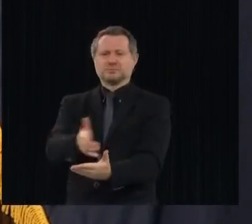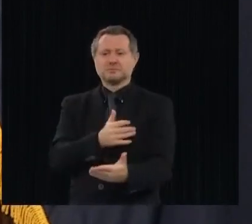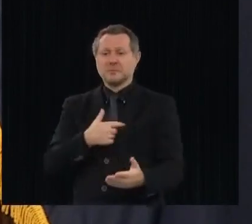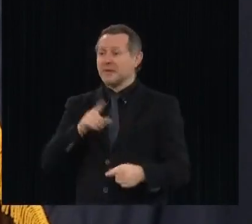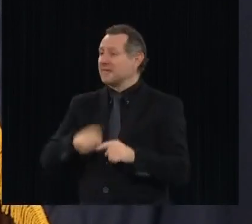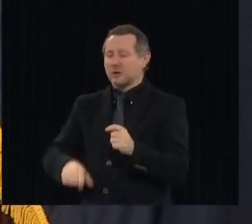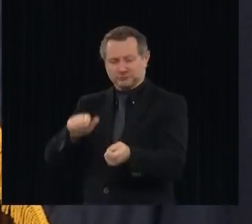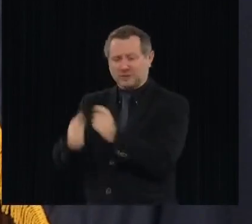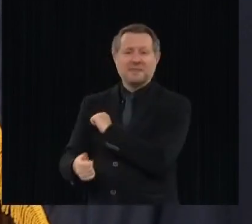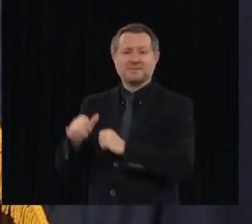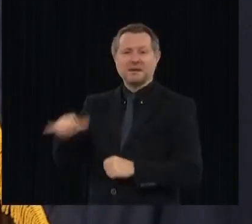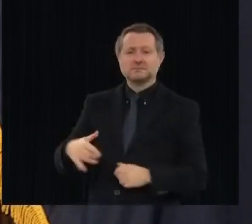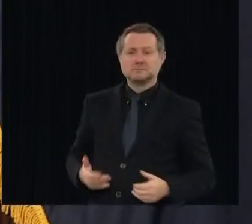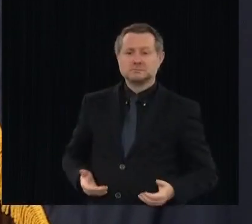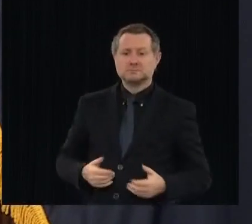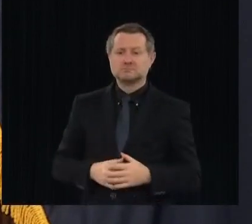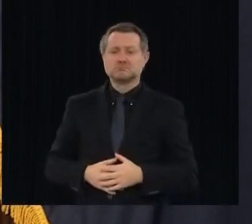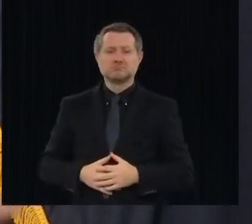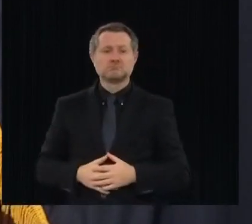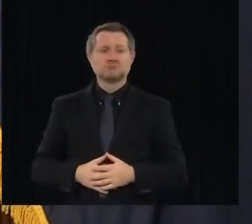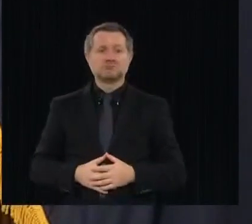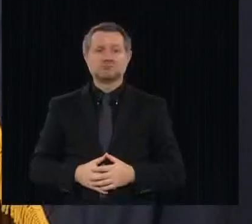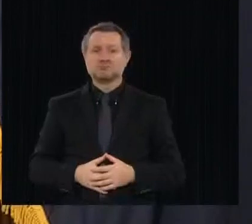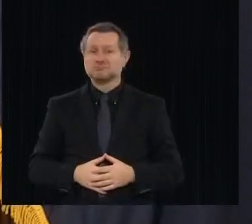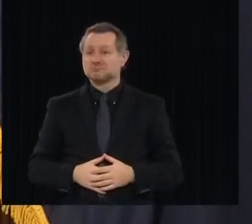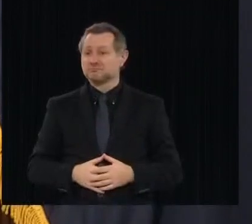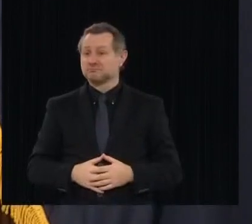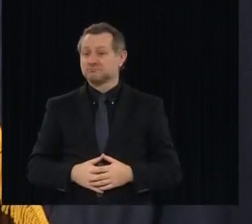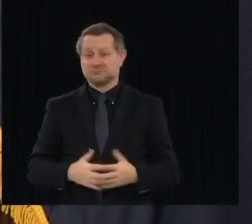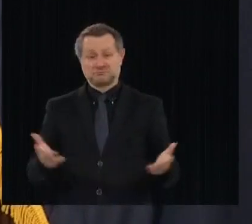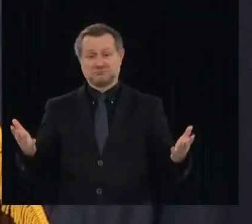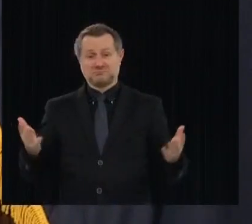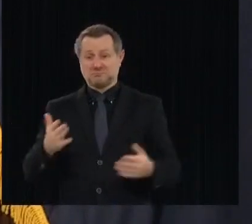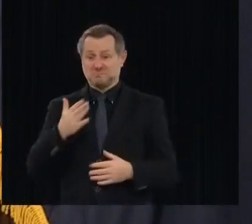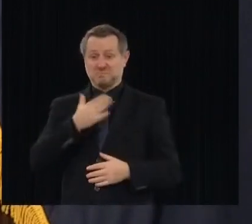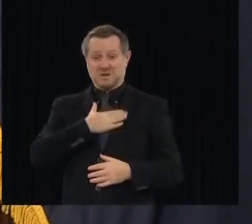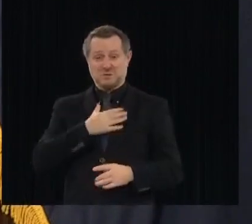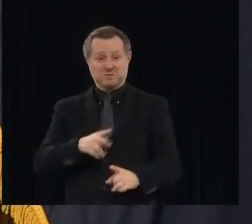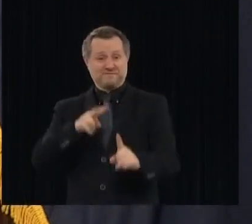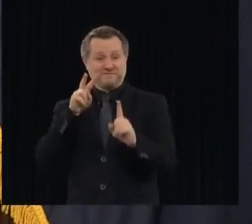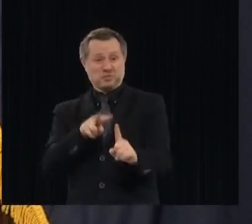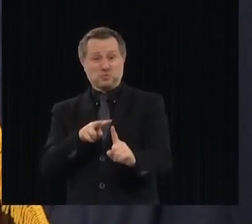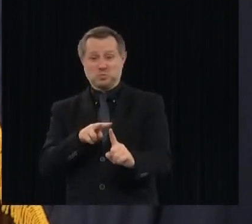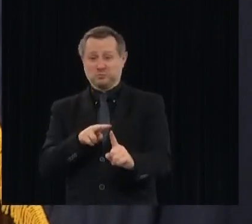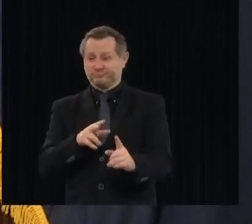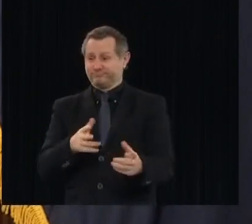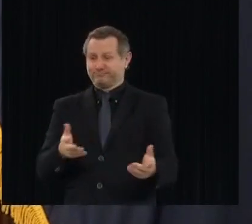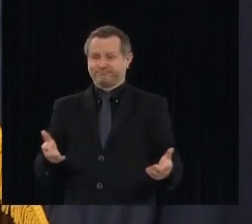VULNERABLE AND THAT IS A FACT